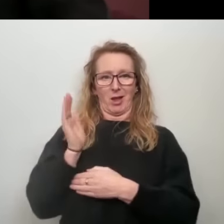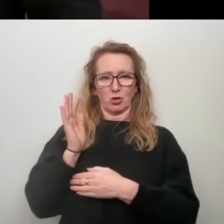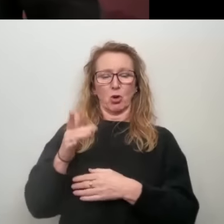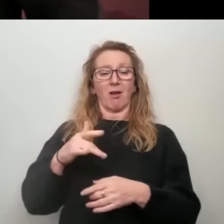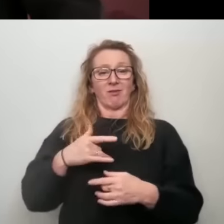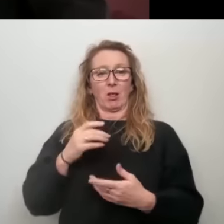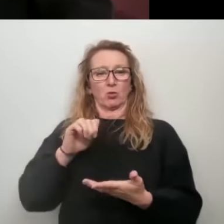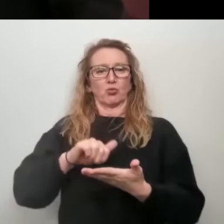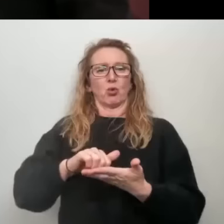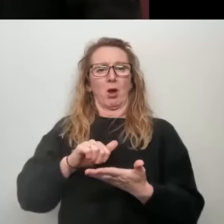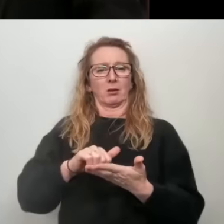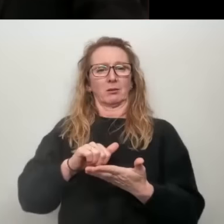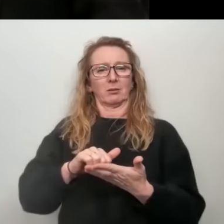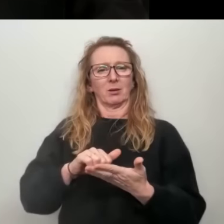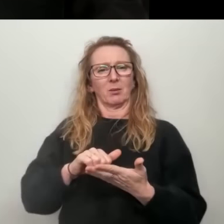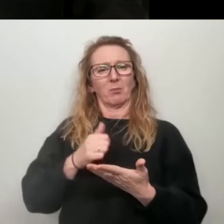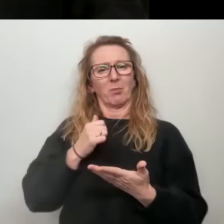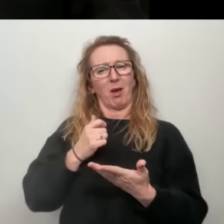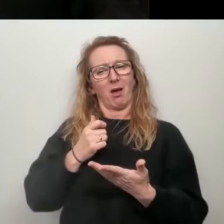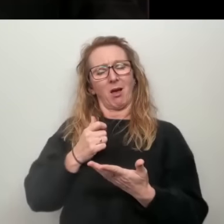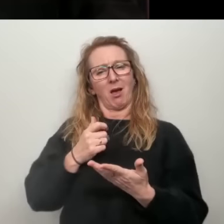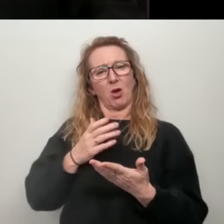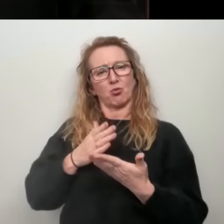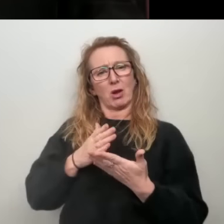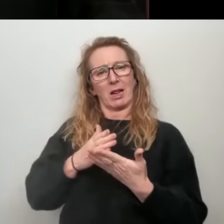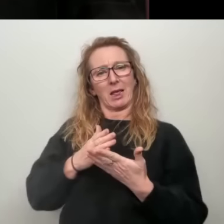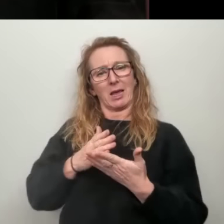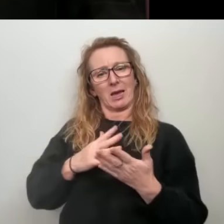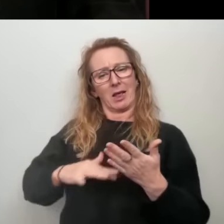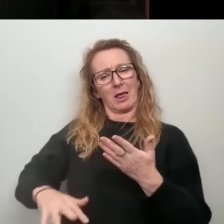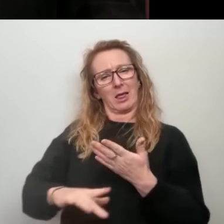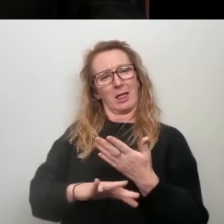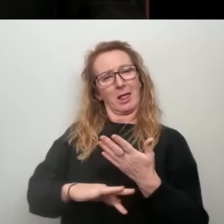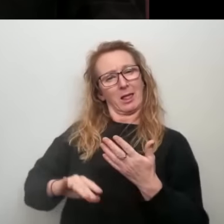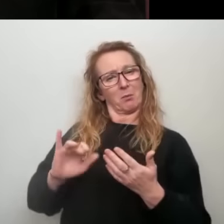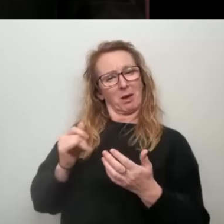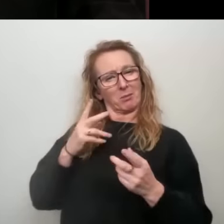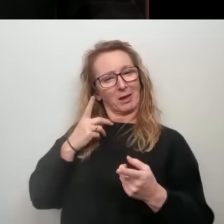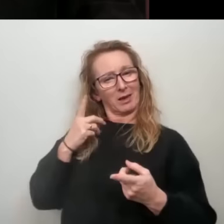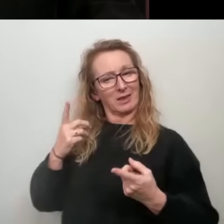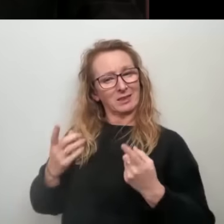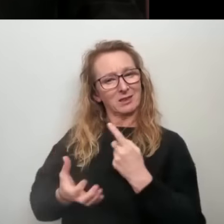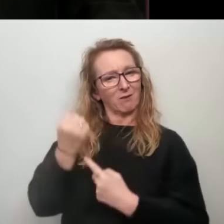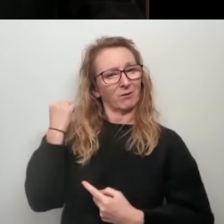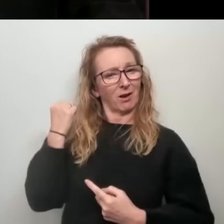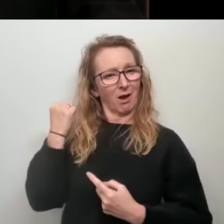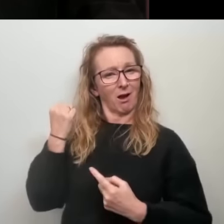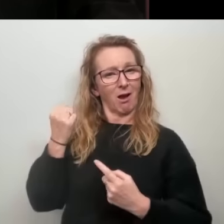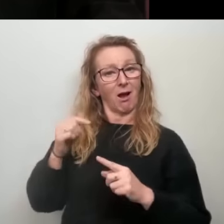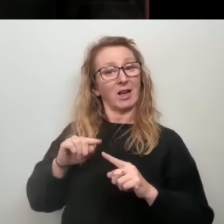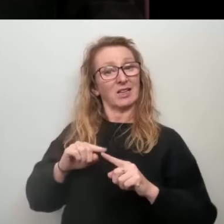But I do it with a caveat that we may well discover that there are other structures that predated it.